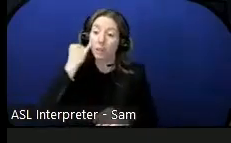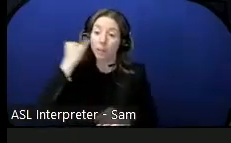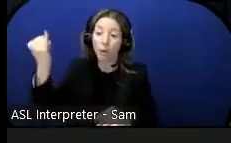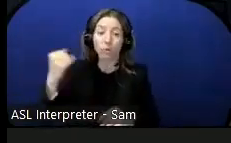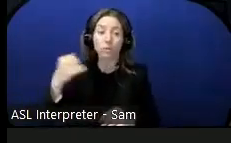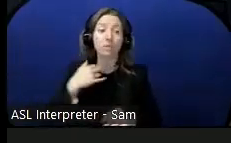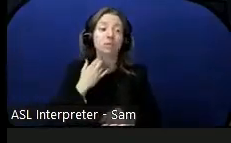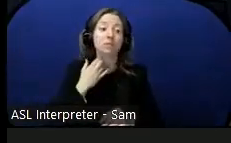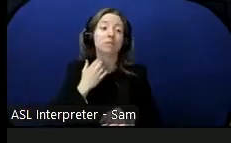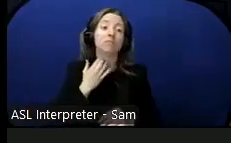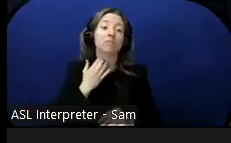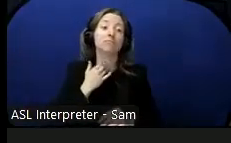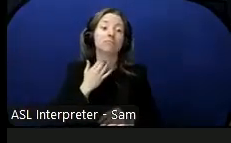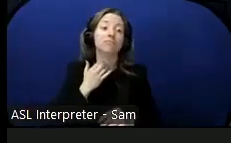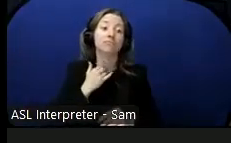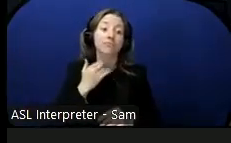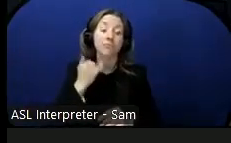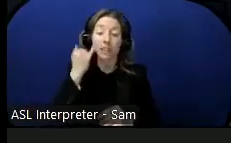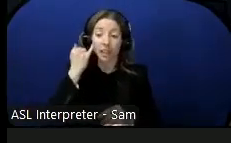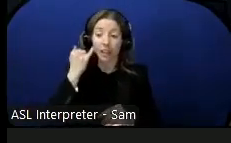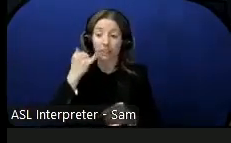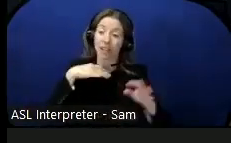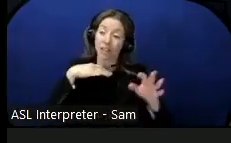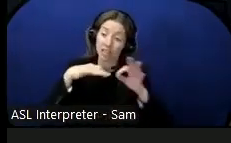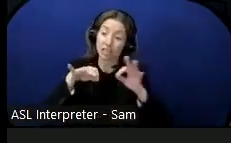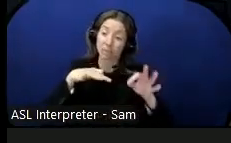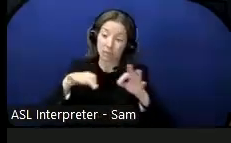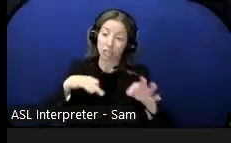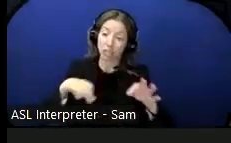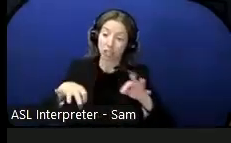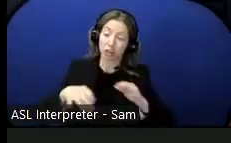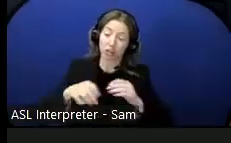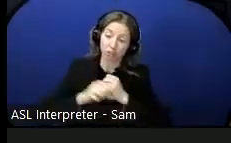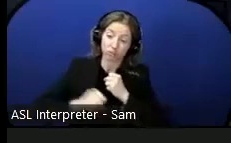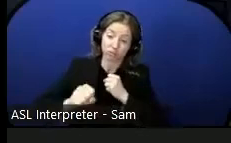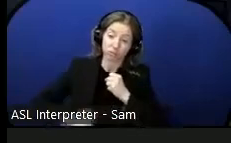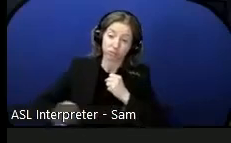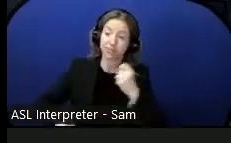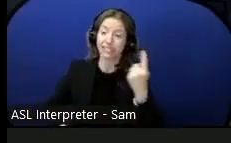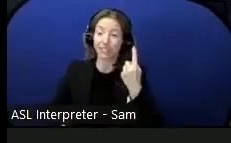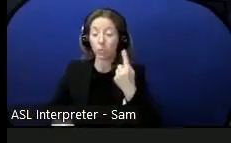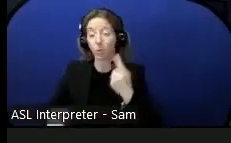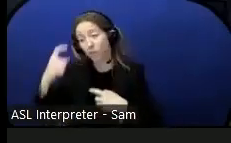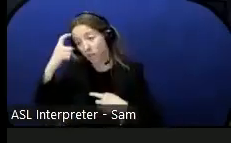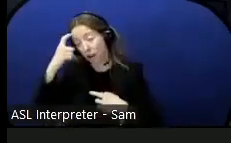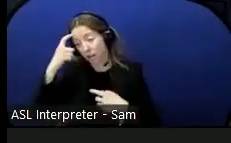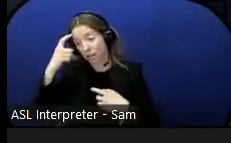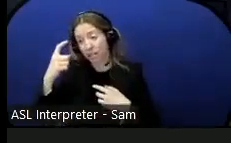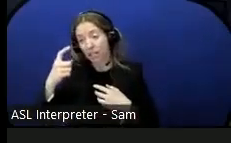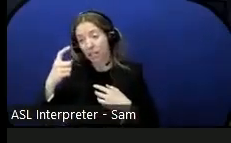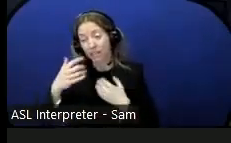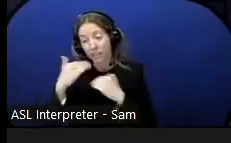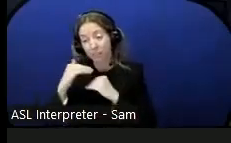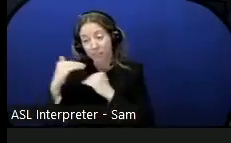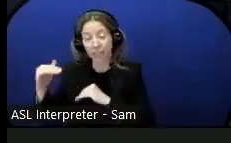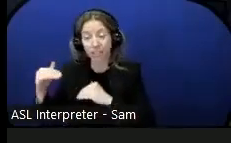I mean, I think at least half of us have gotten up in the morning, filled out a form before our first coffee and gone, "Wait a minute where's the label?